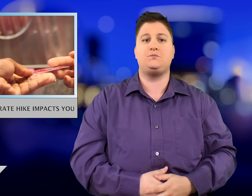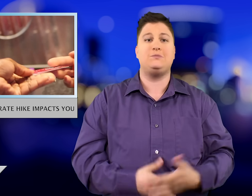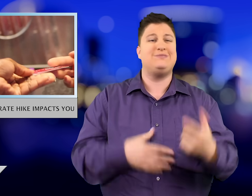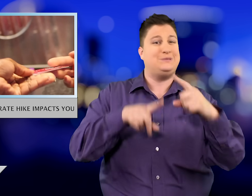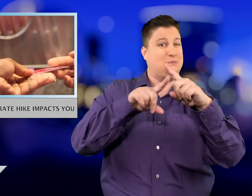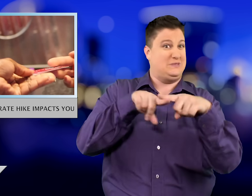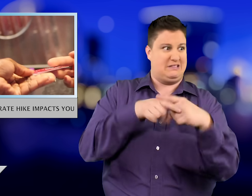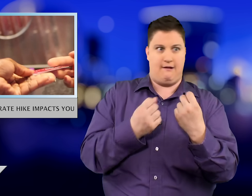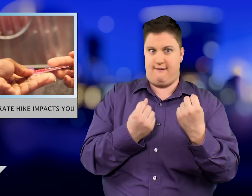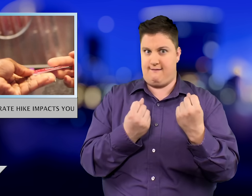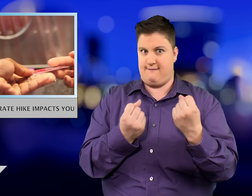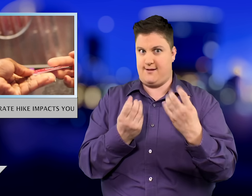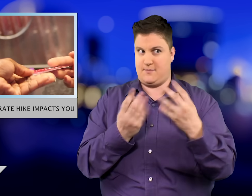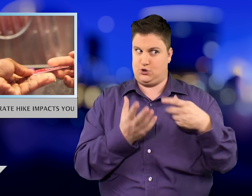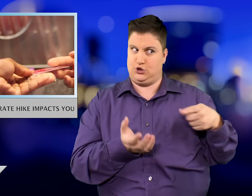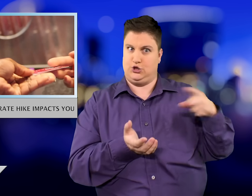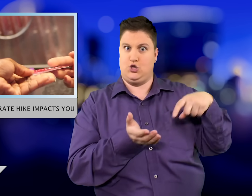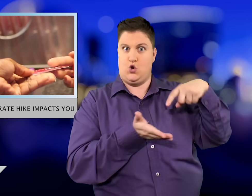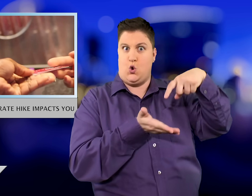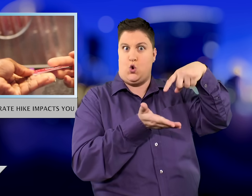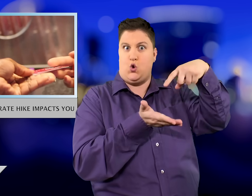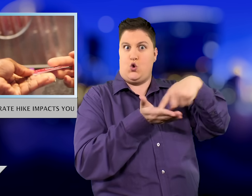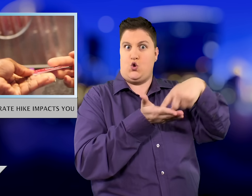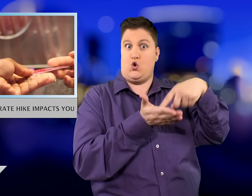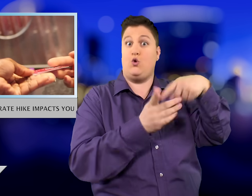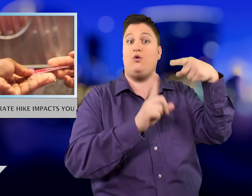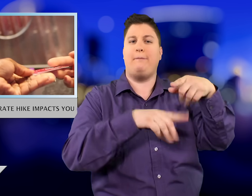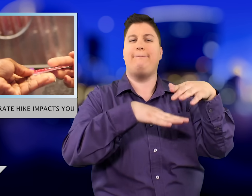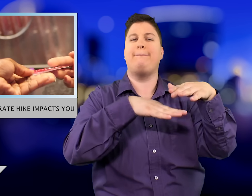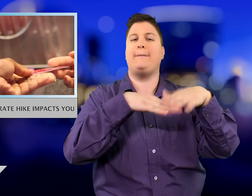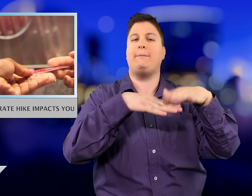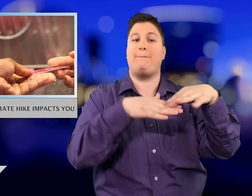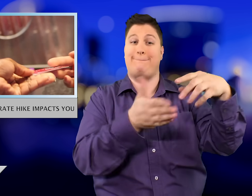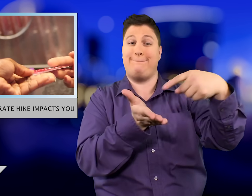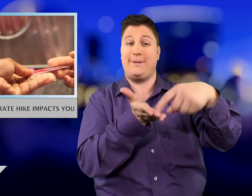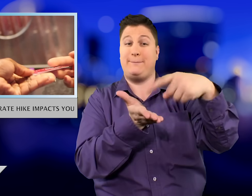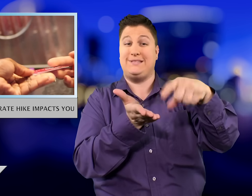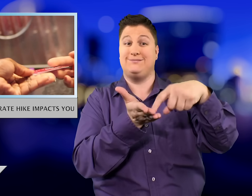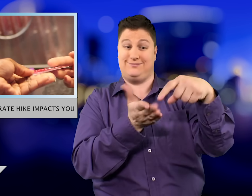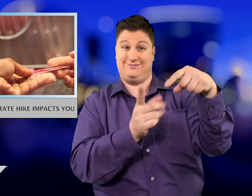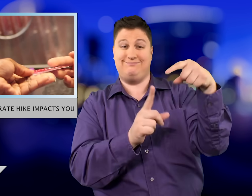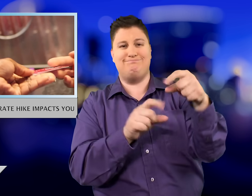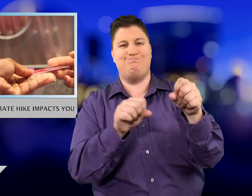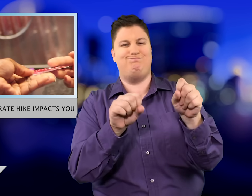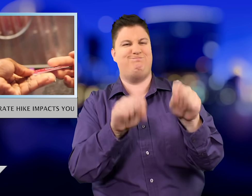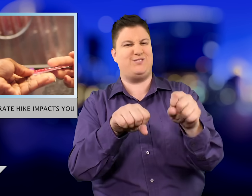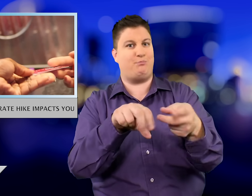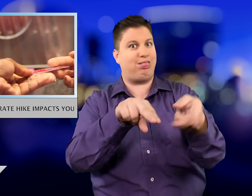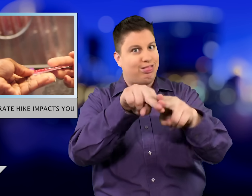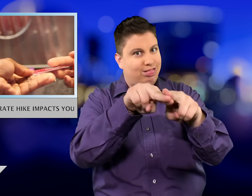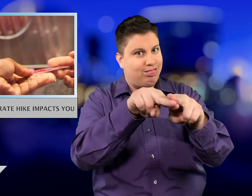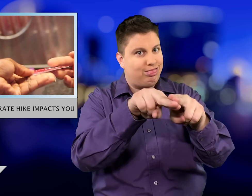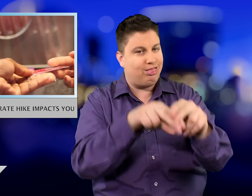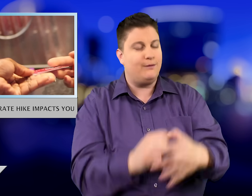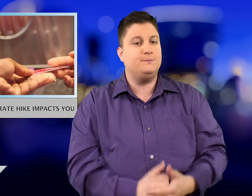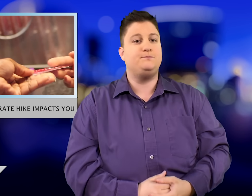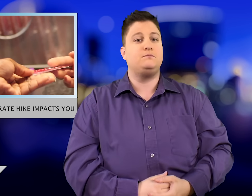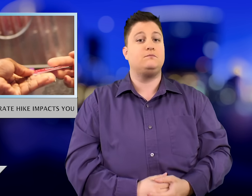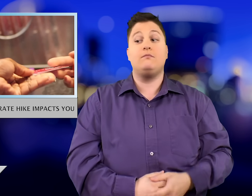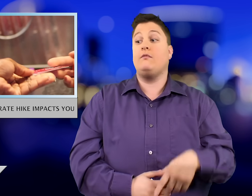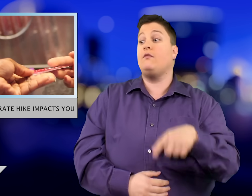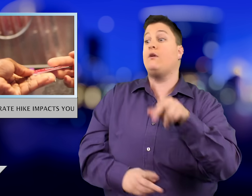Depending on how much you owe that could mean an increase in your minimum payment.